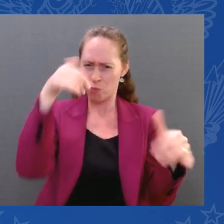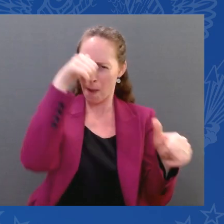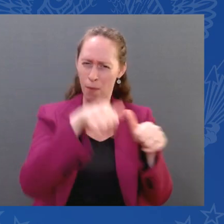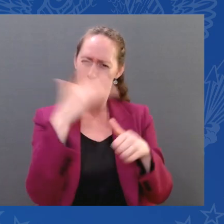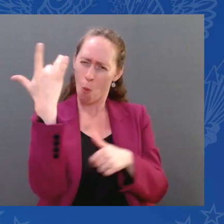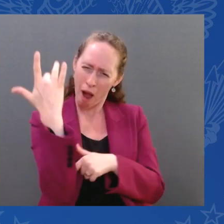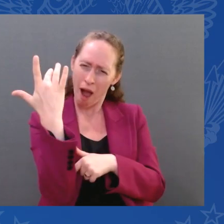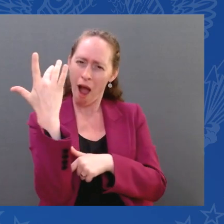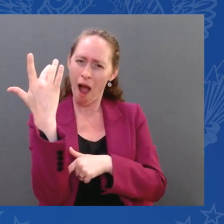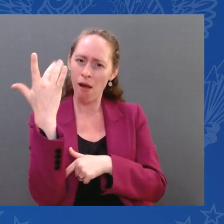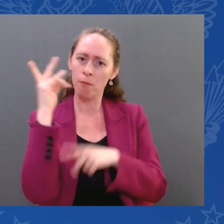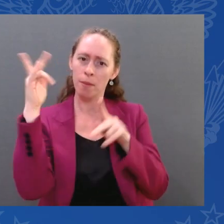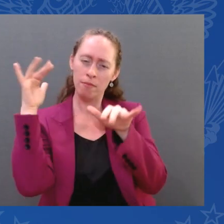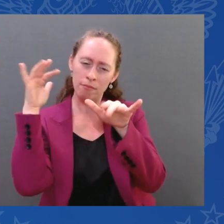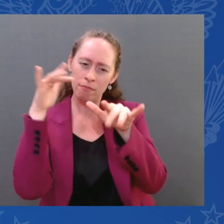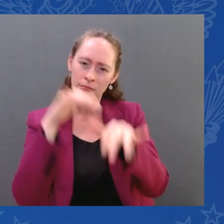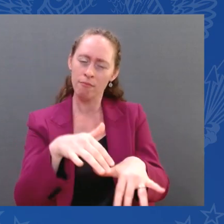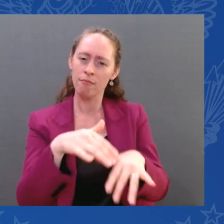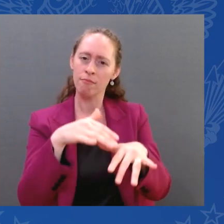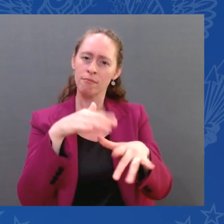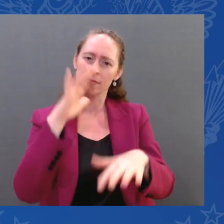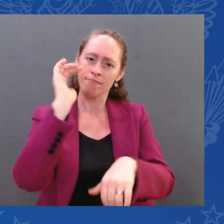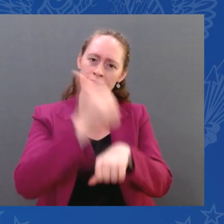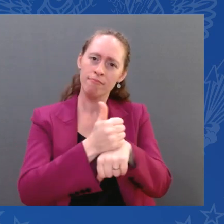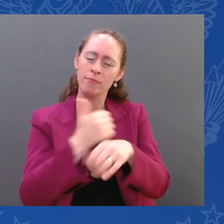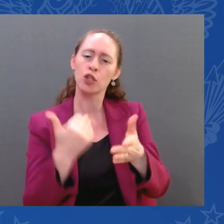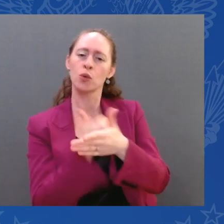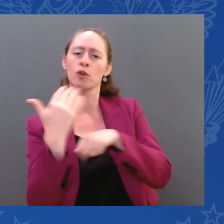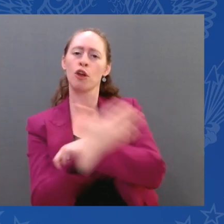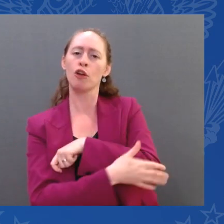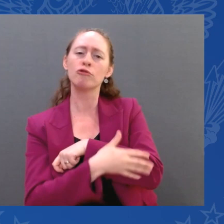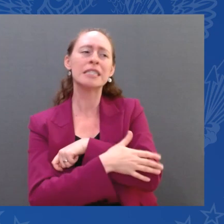We, the people doing what we can to ensure the idea of America,